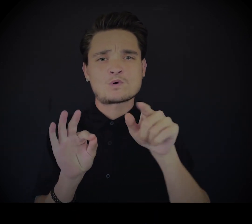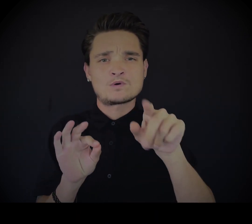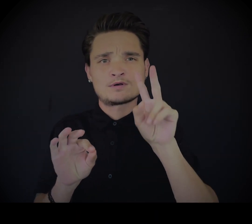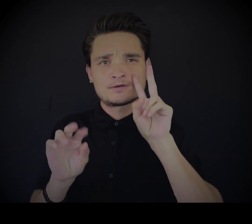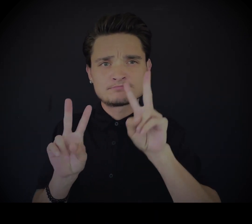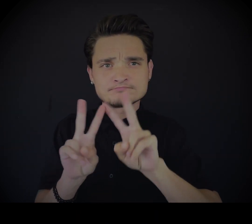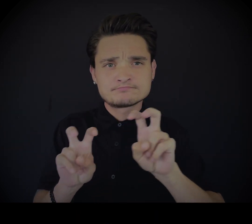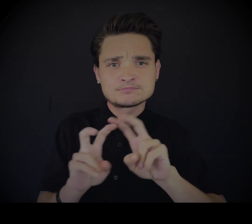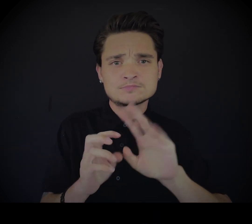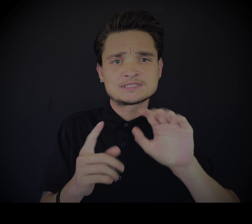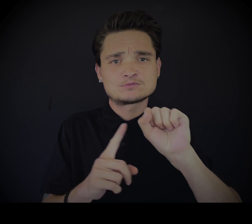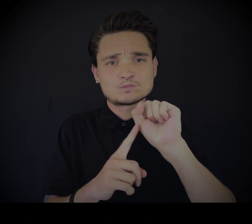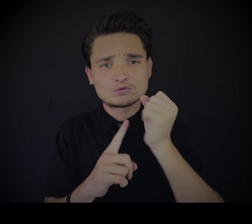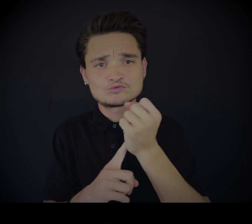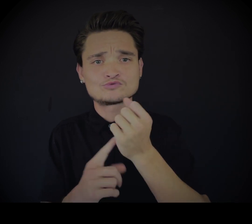known or readily available to you.